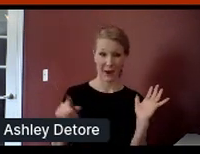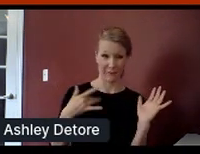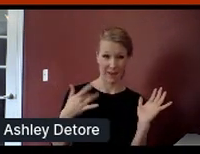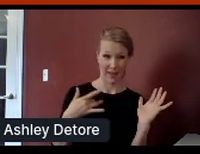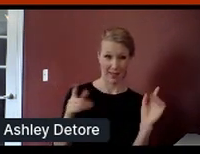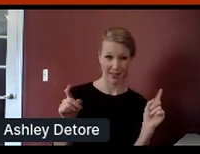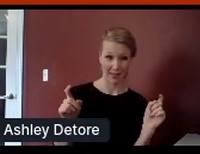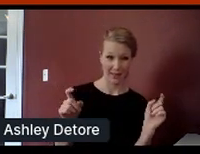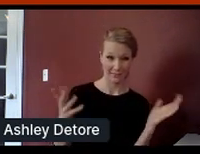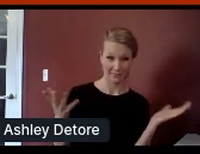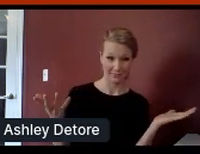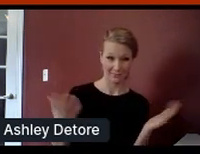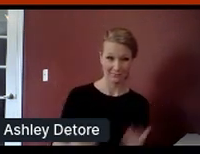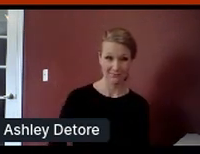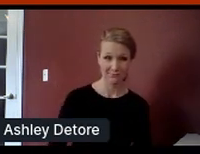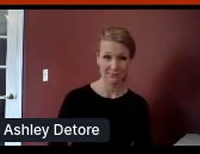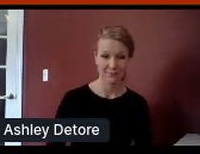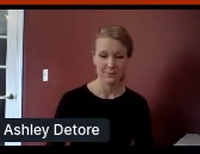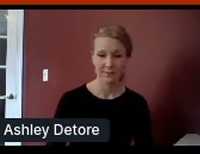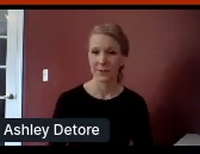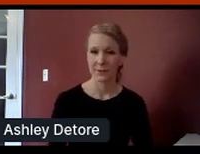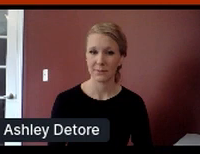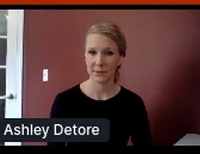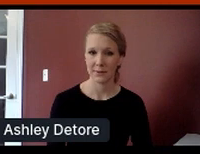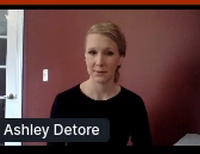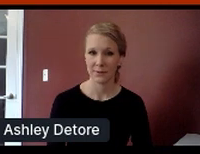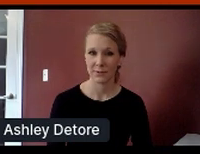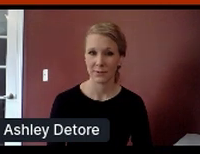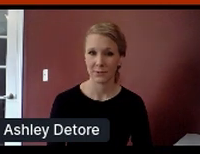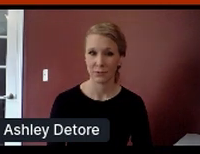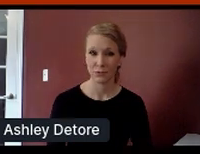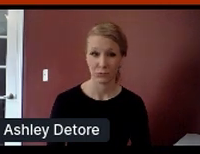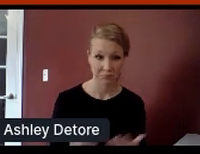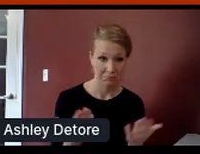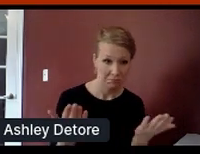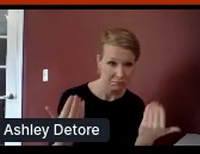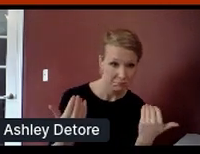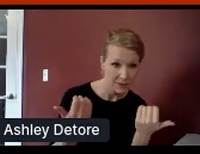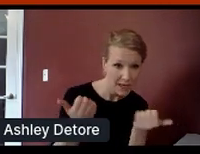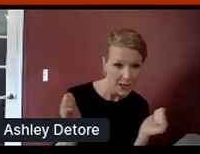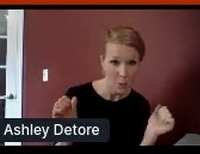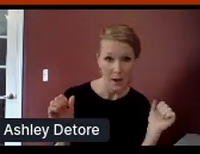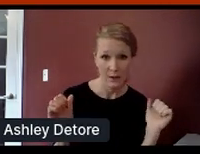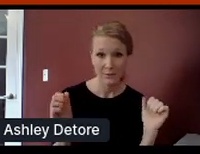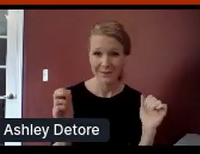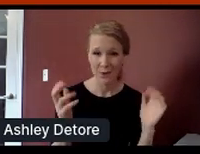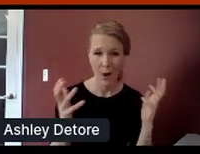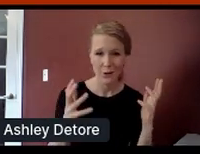How does it make you feel? Does anybody want to put in the chat